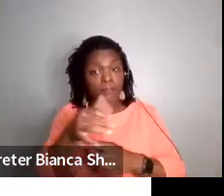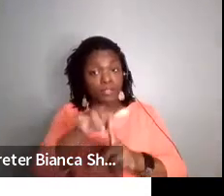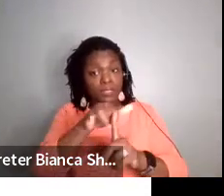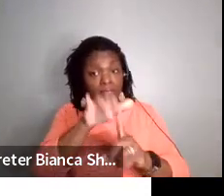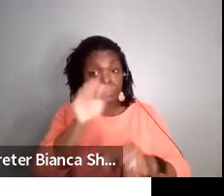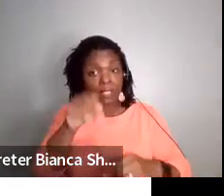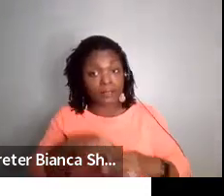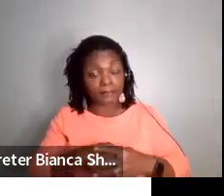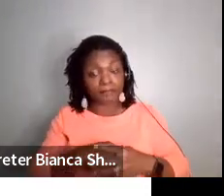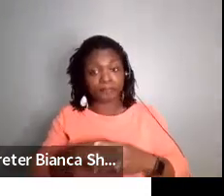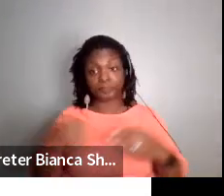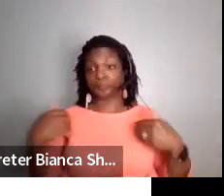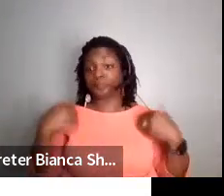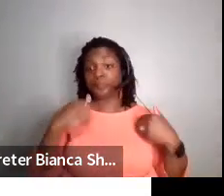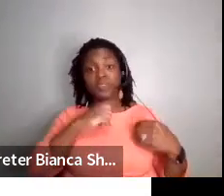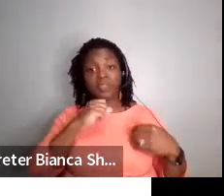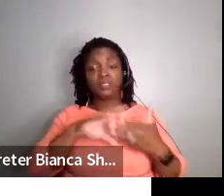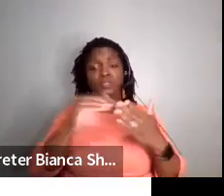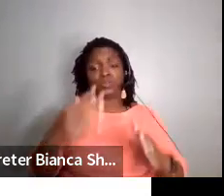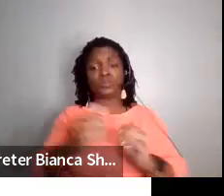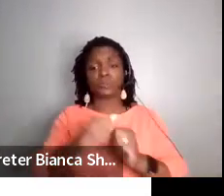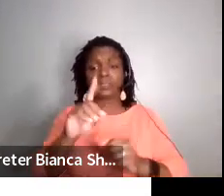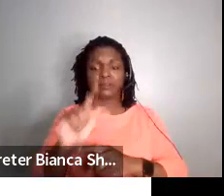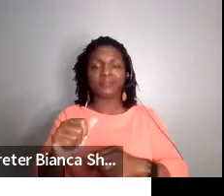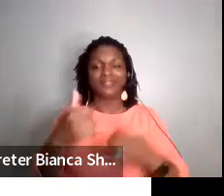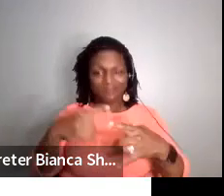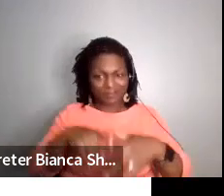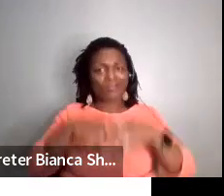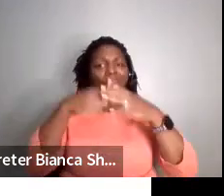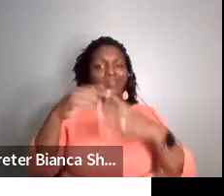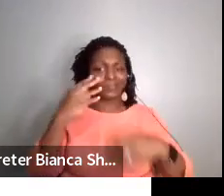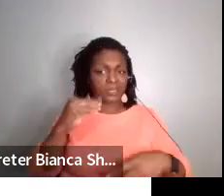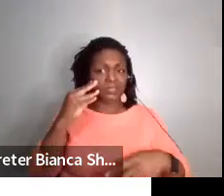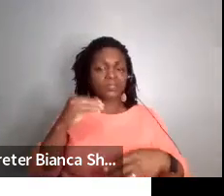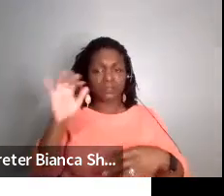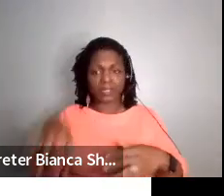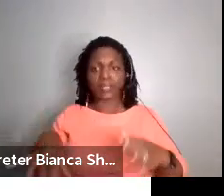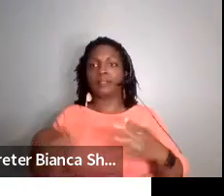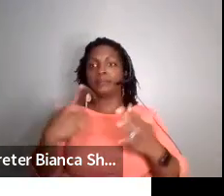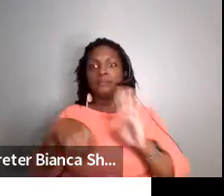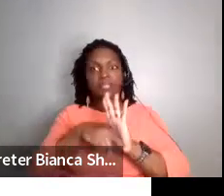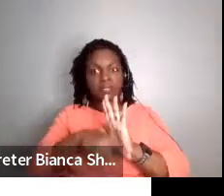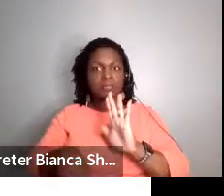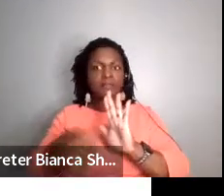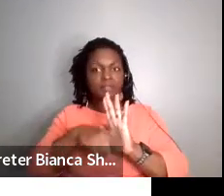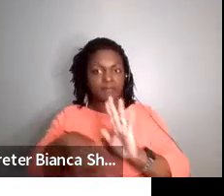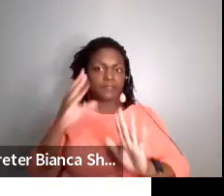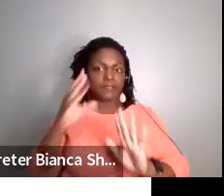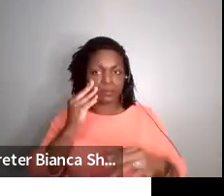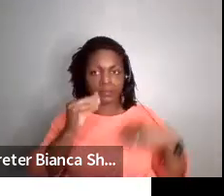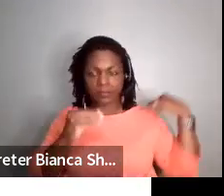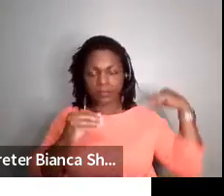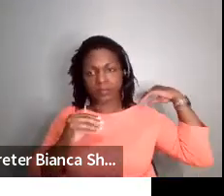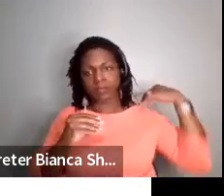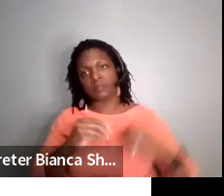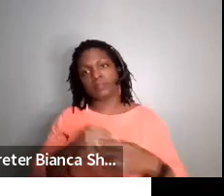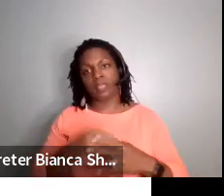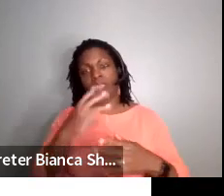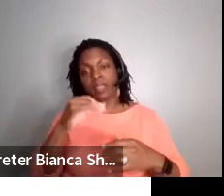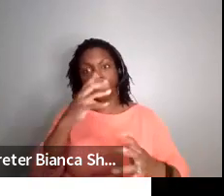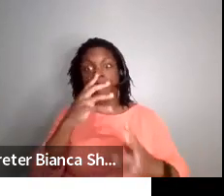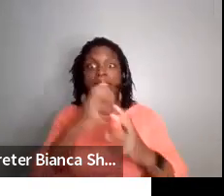Students with disabilities begin to experience the negativity of the environment.